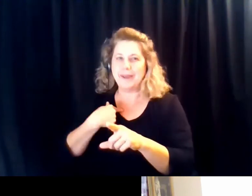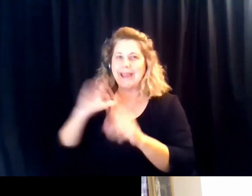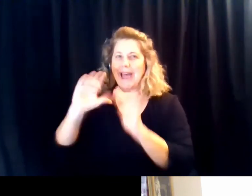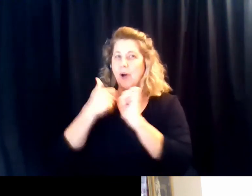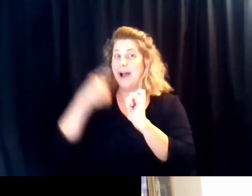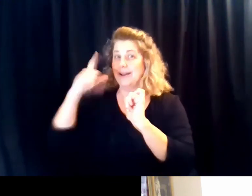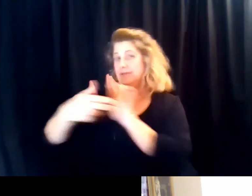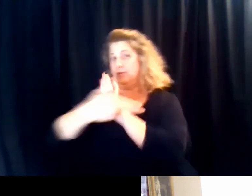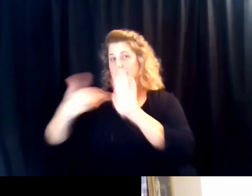Judith Heumann: I use the word disabled.